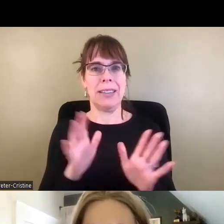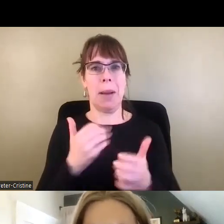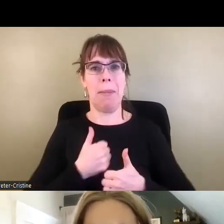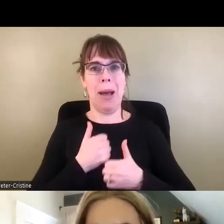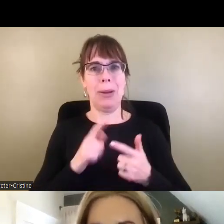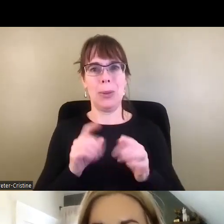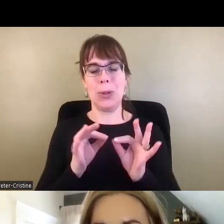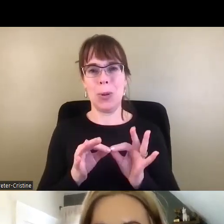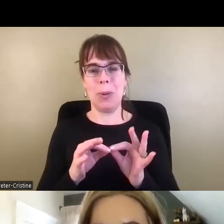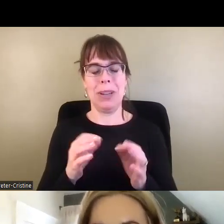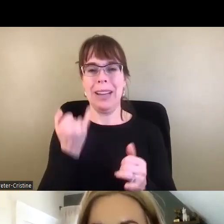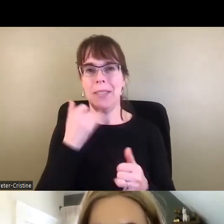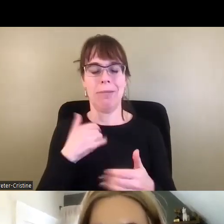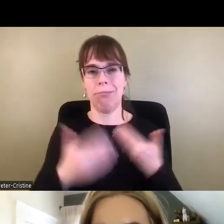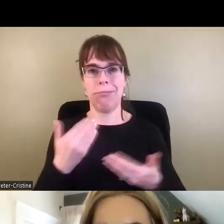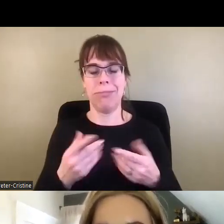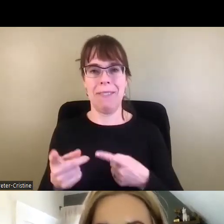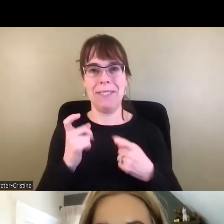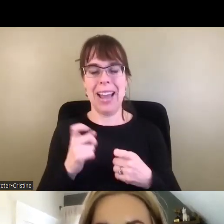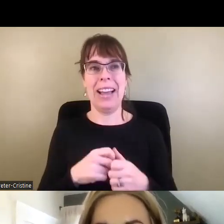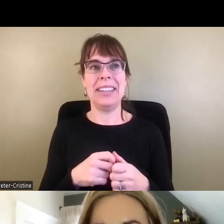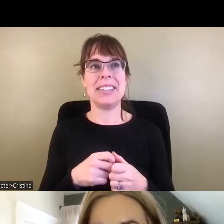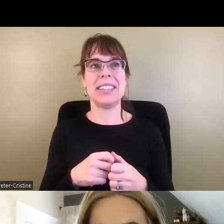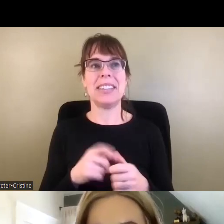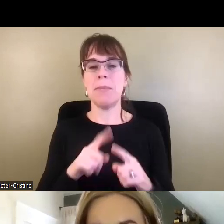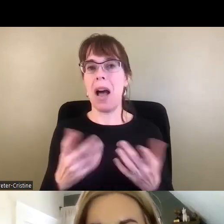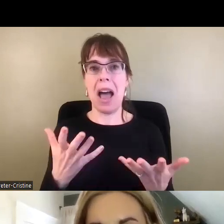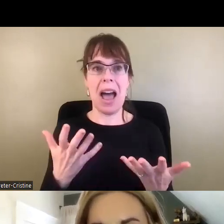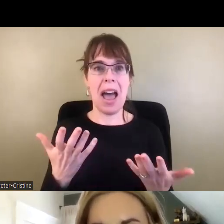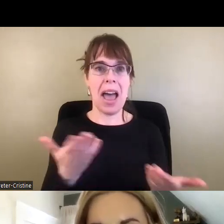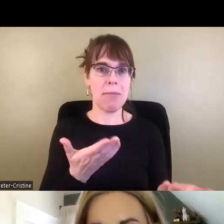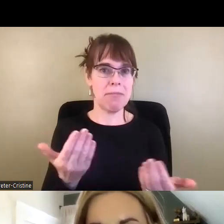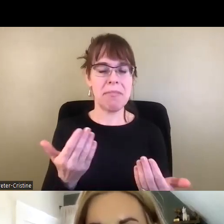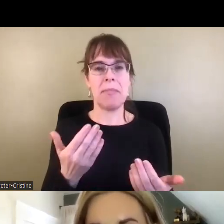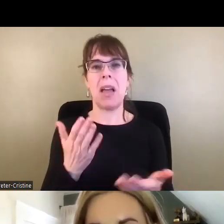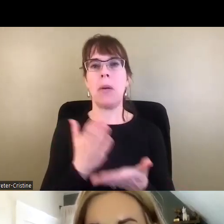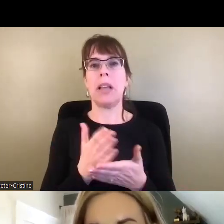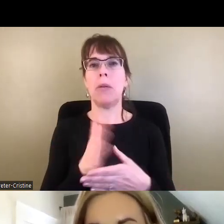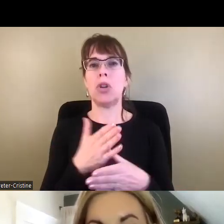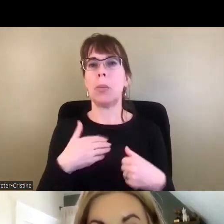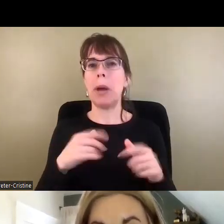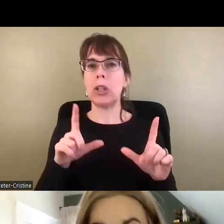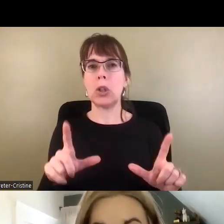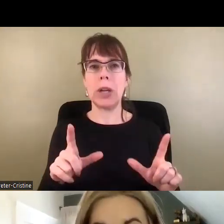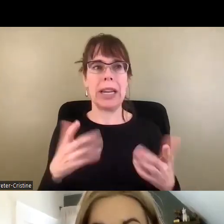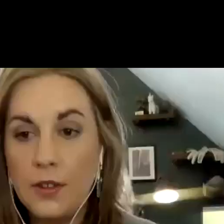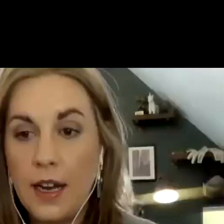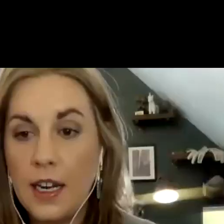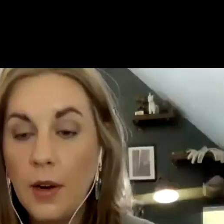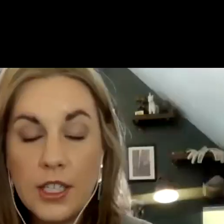the interpreter if I moved through that too quickly,. But would love to really, I'll stop sharing here, and would love to open it up to any questions,